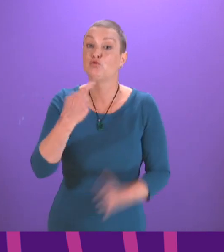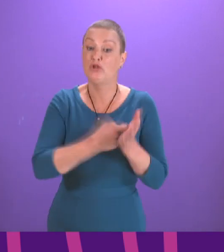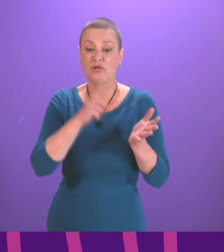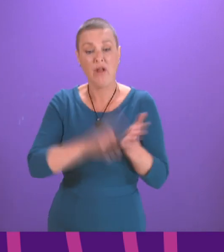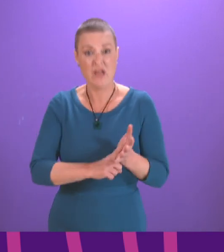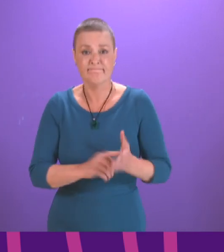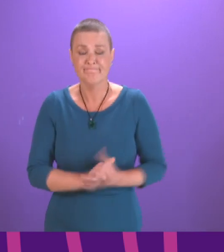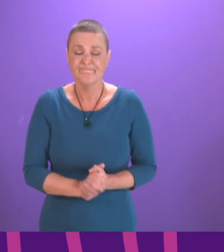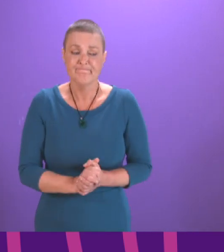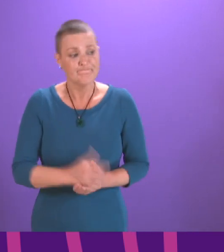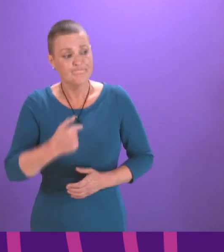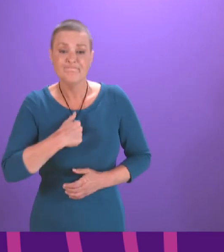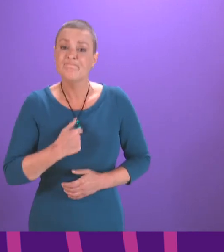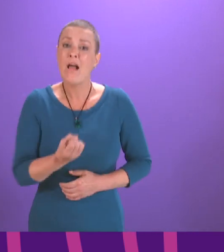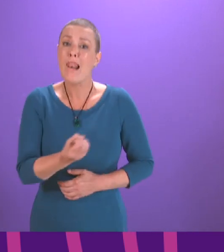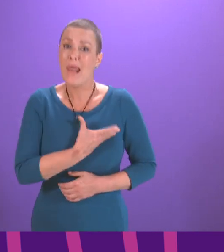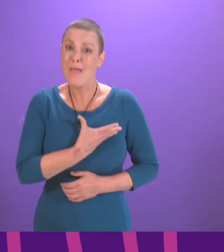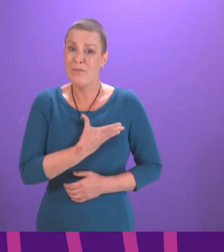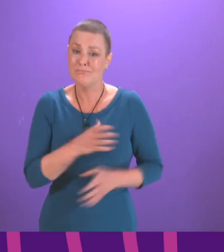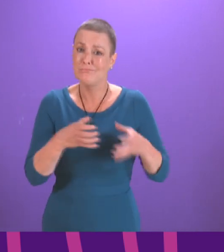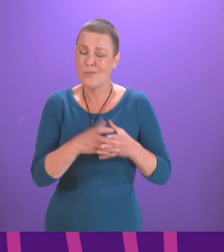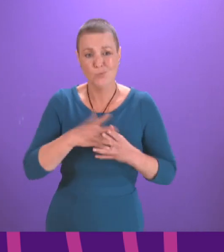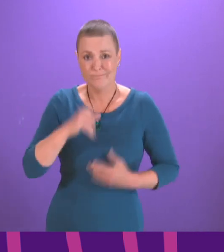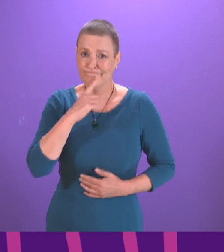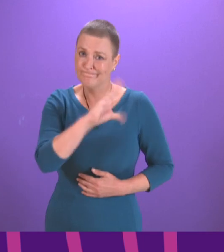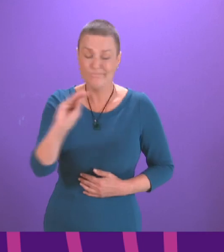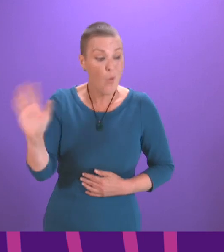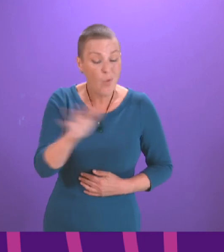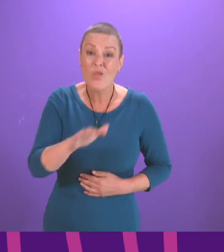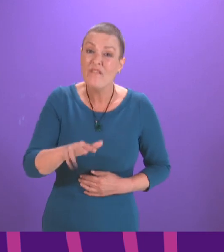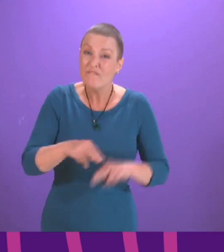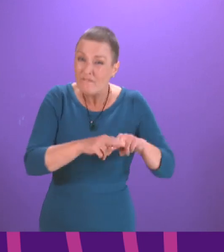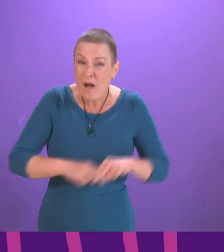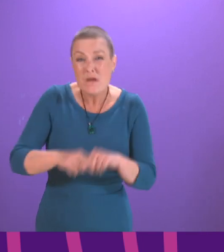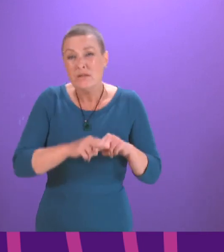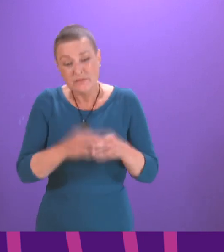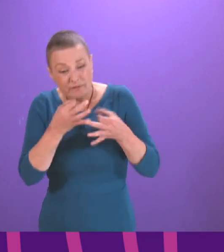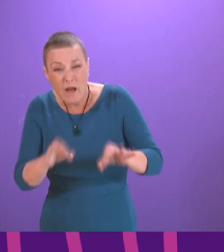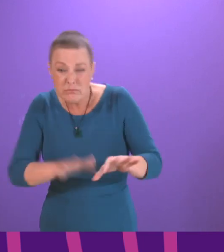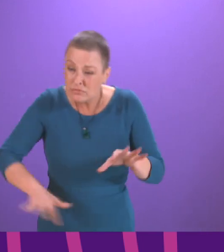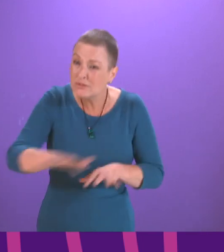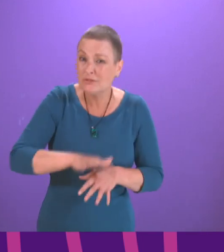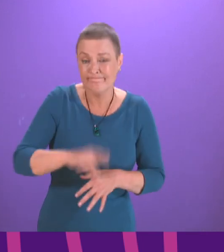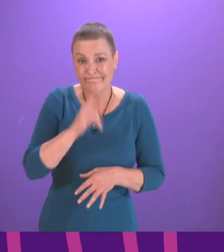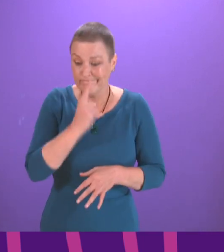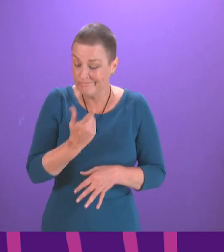We send our condolences to all the families of all those who have lost loved ones at any